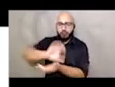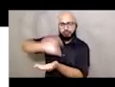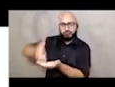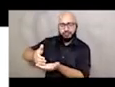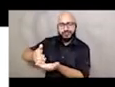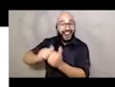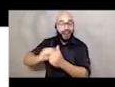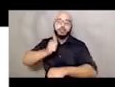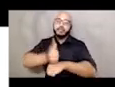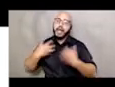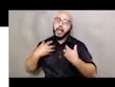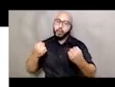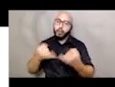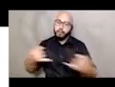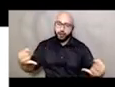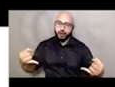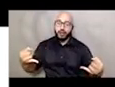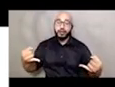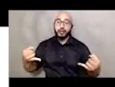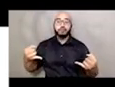whether setting those boundaries be at work or at home or both.